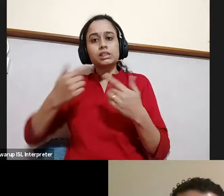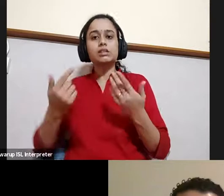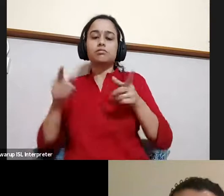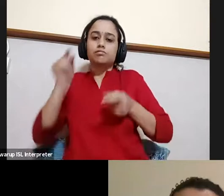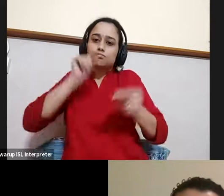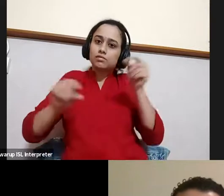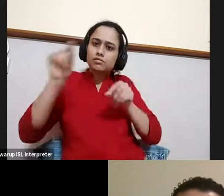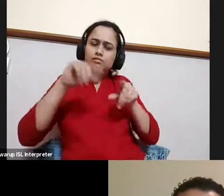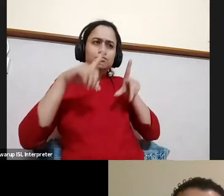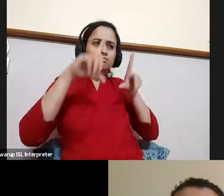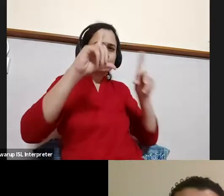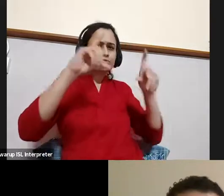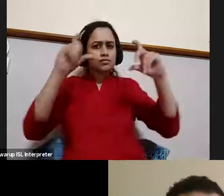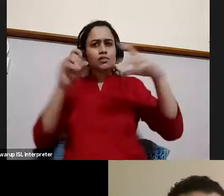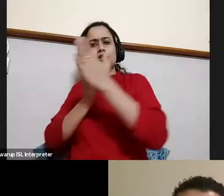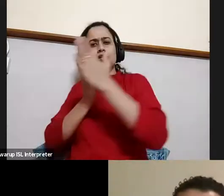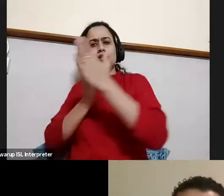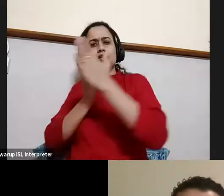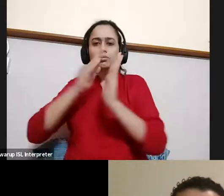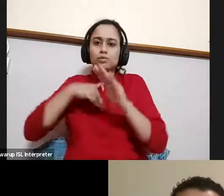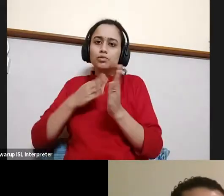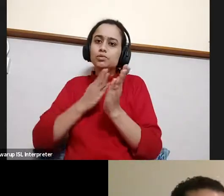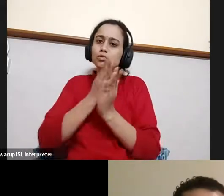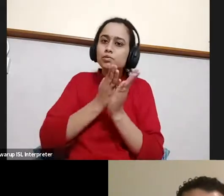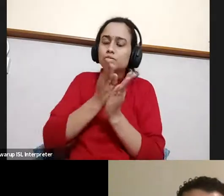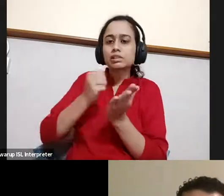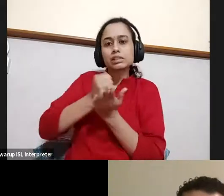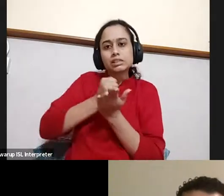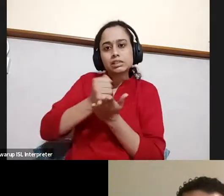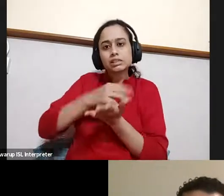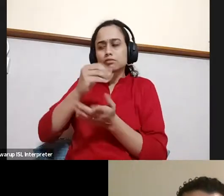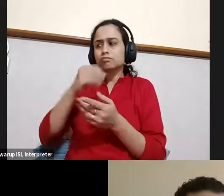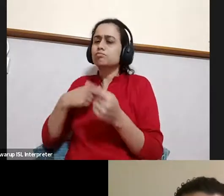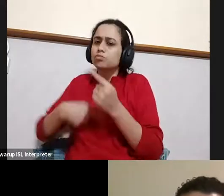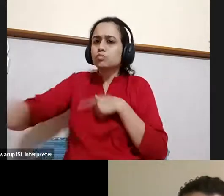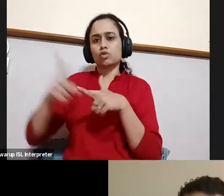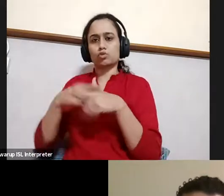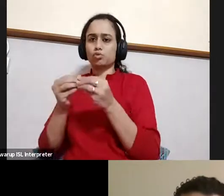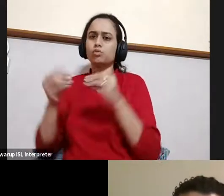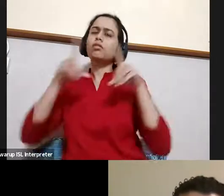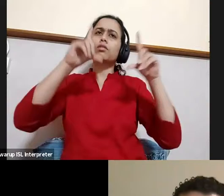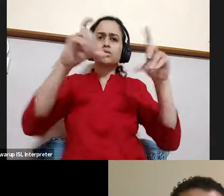in his own way as he was doing sort of his regular day job and that's something we didn't want to shy